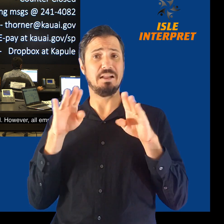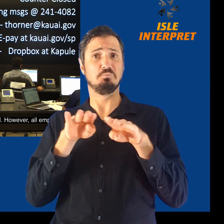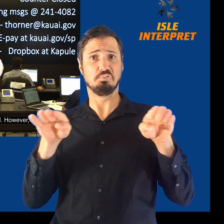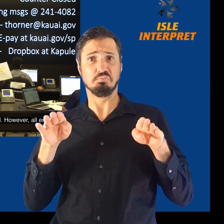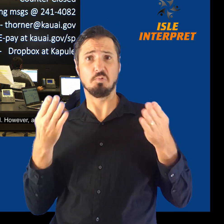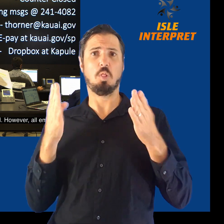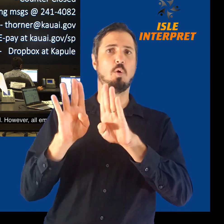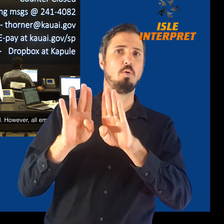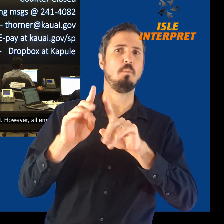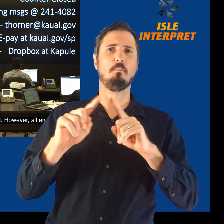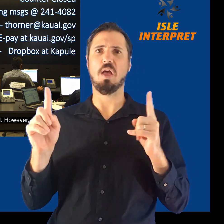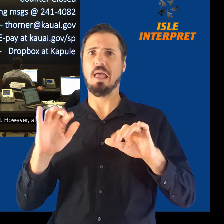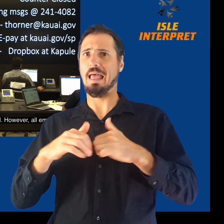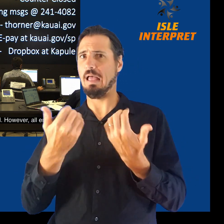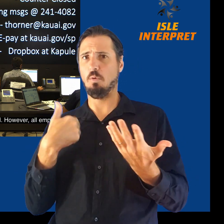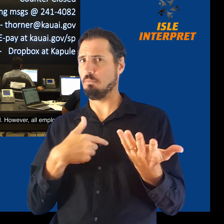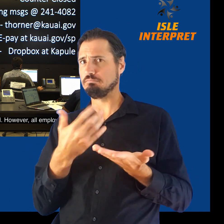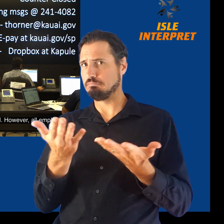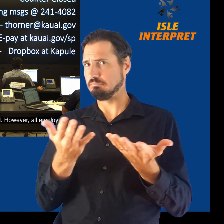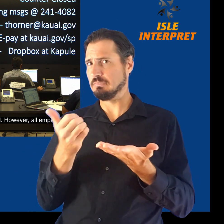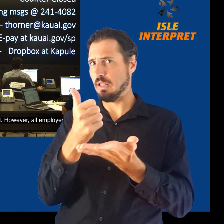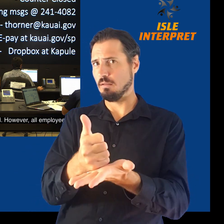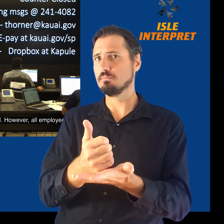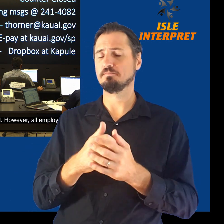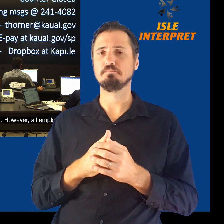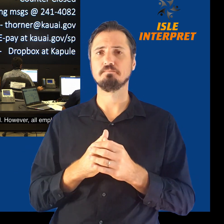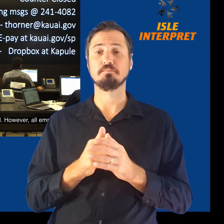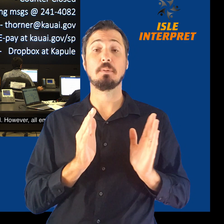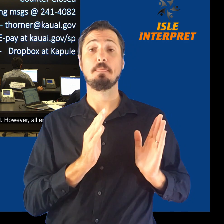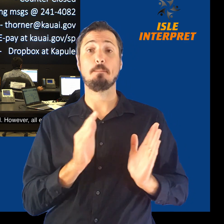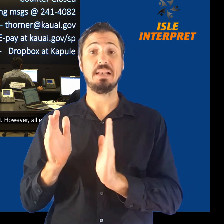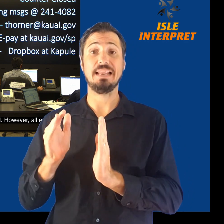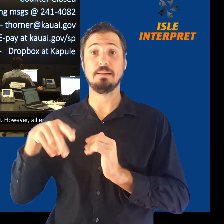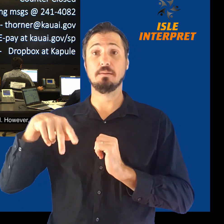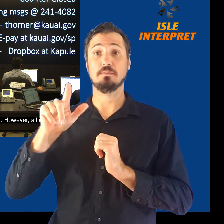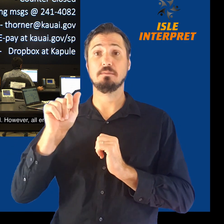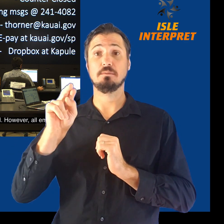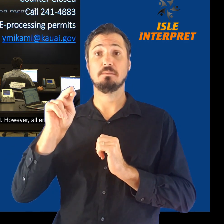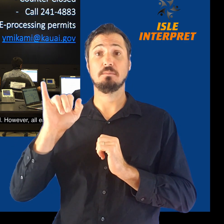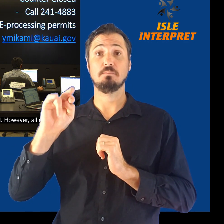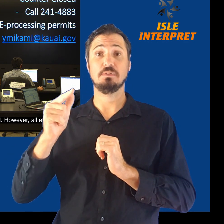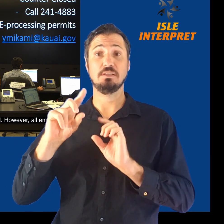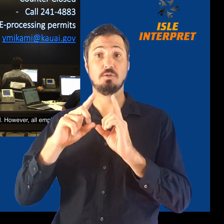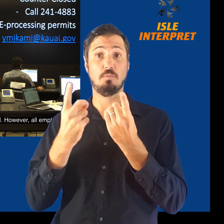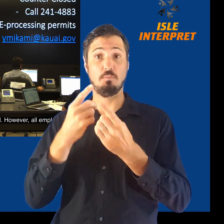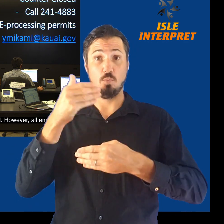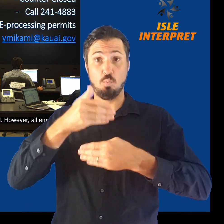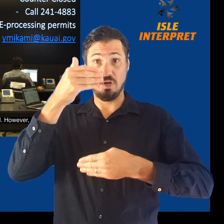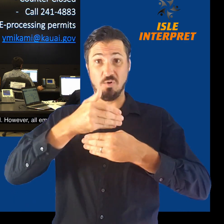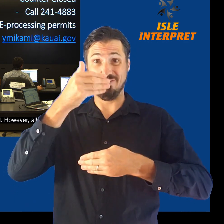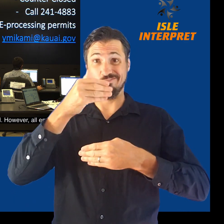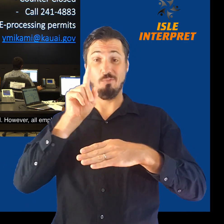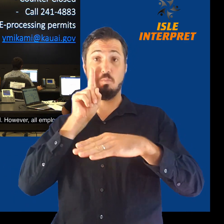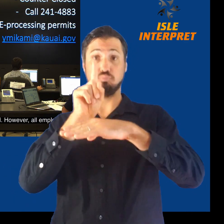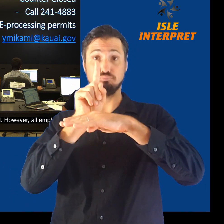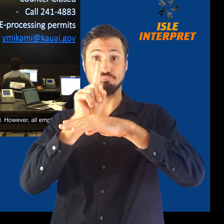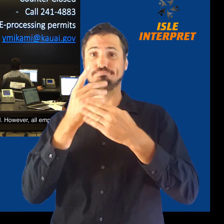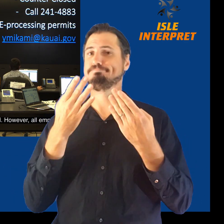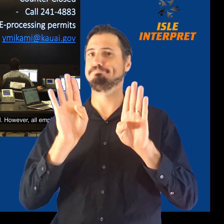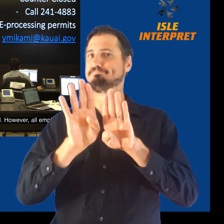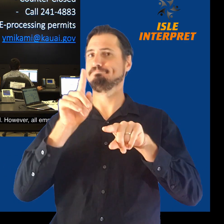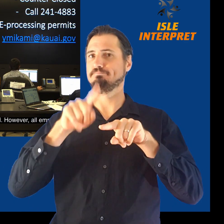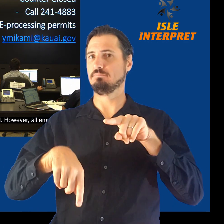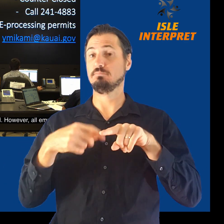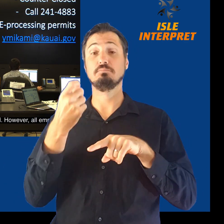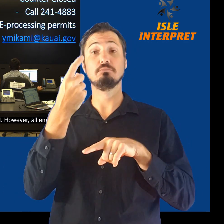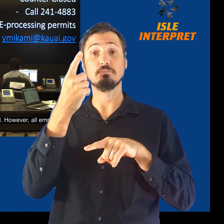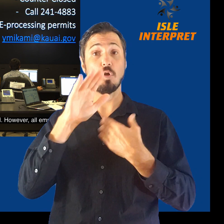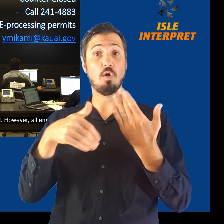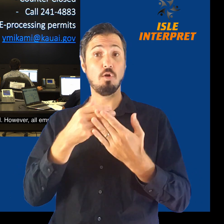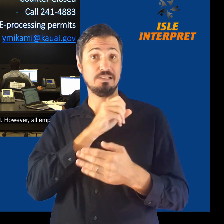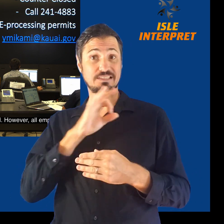The Planning Department’s window at the Kapule Building is closed. However, all employees are digitally accessible.